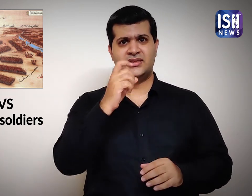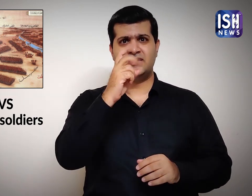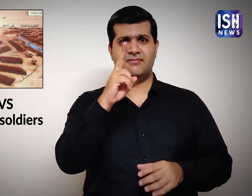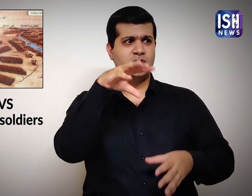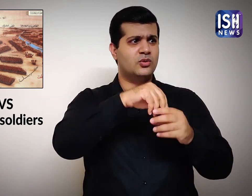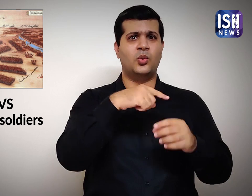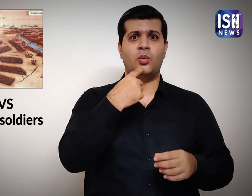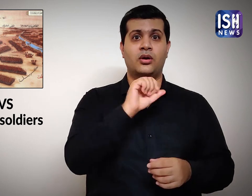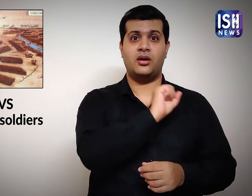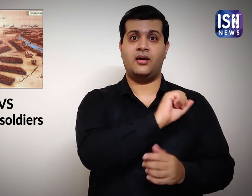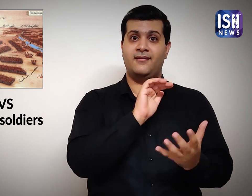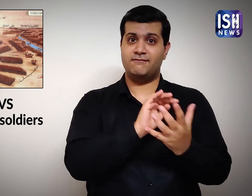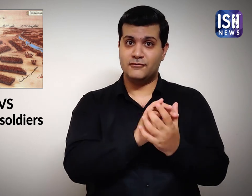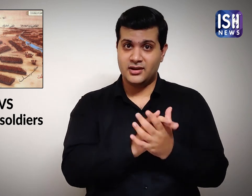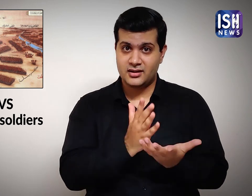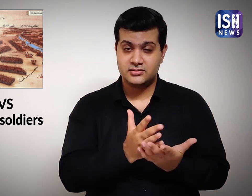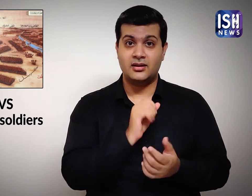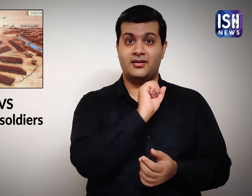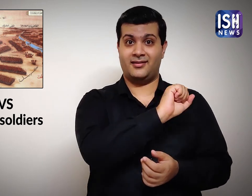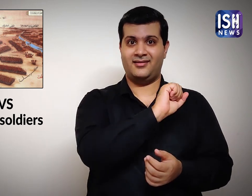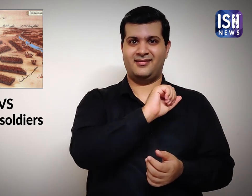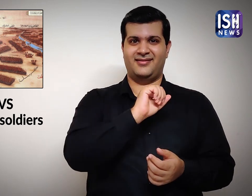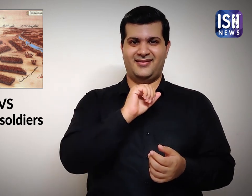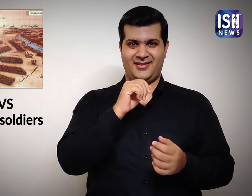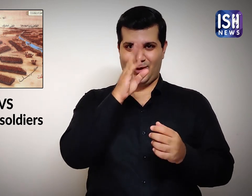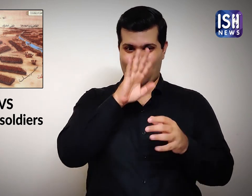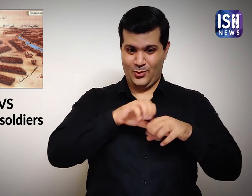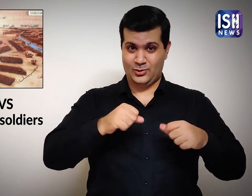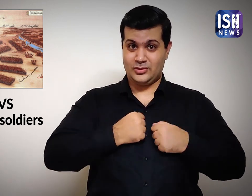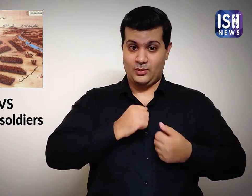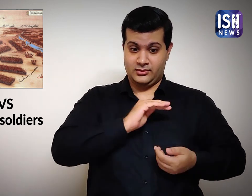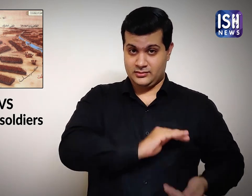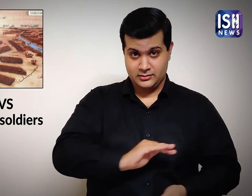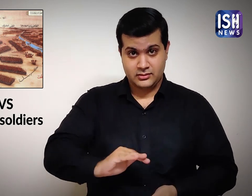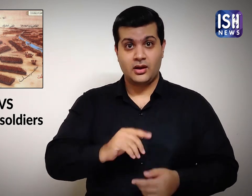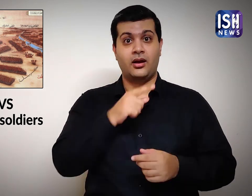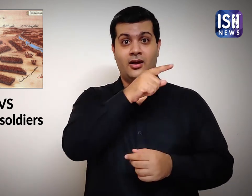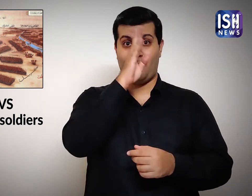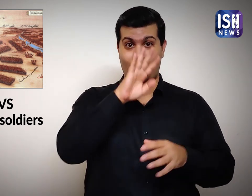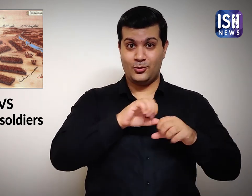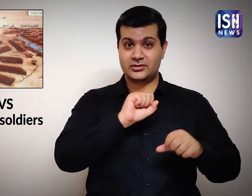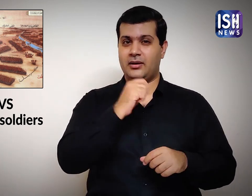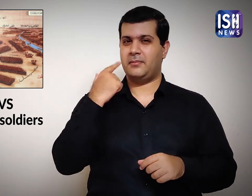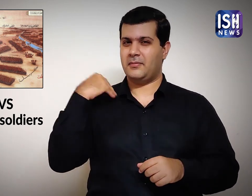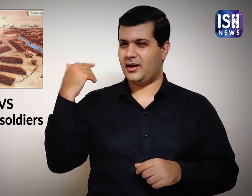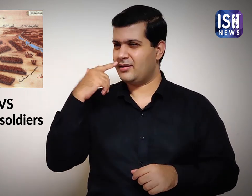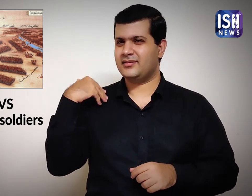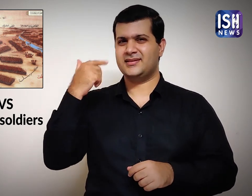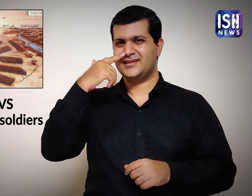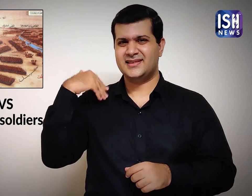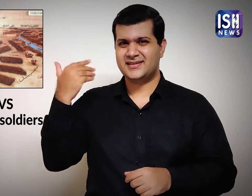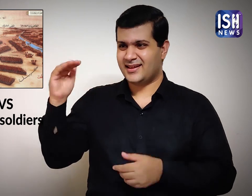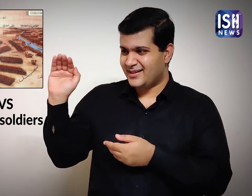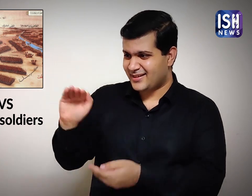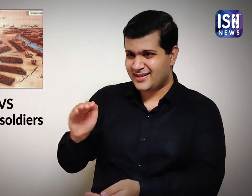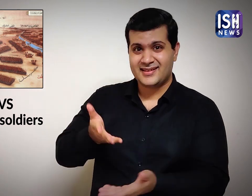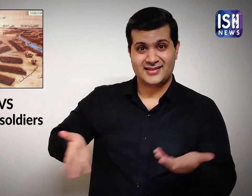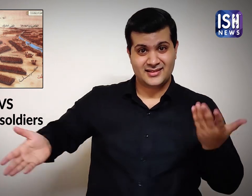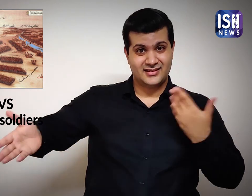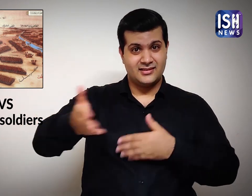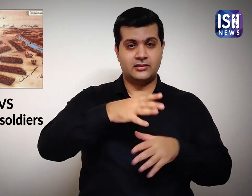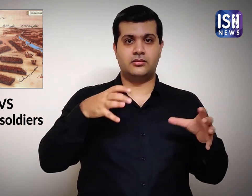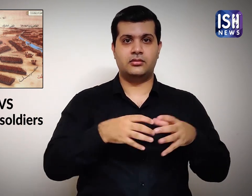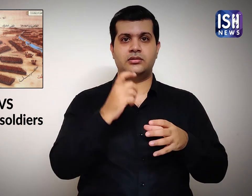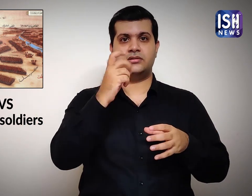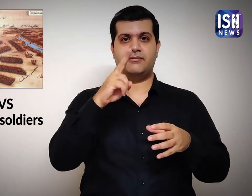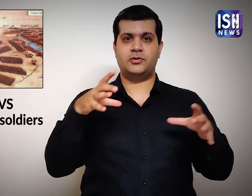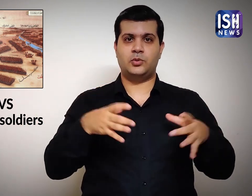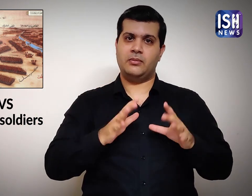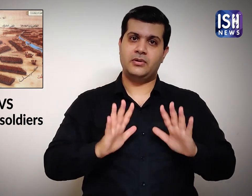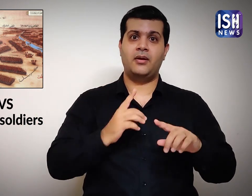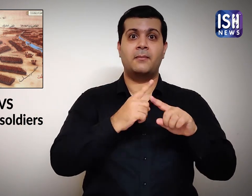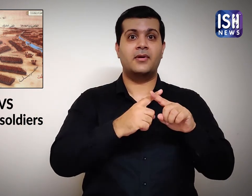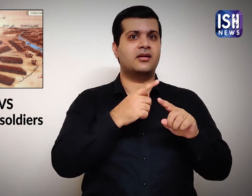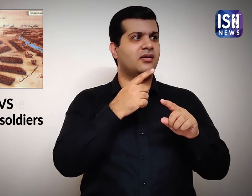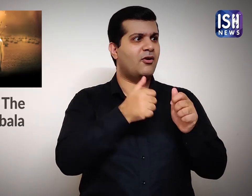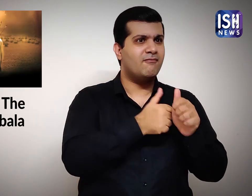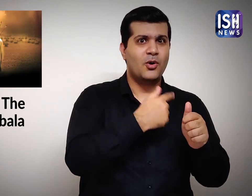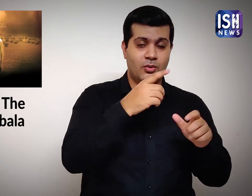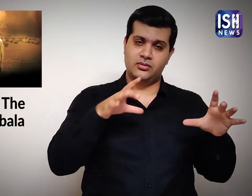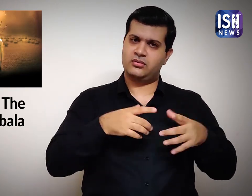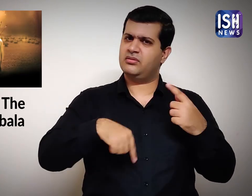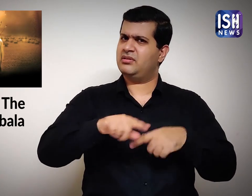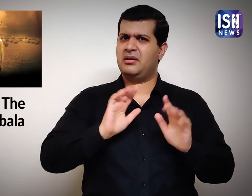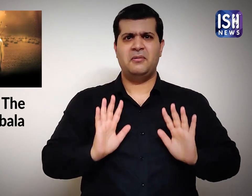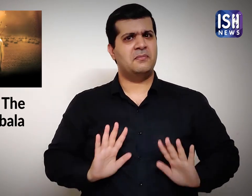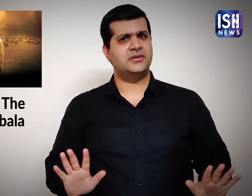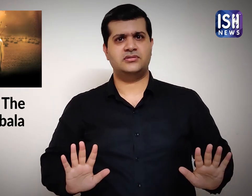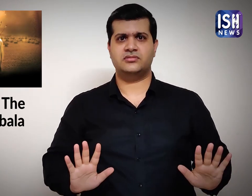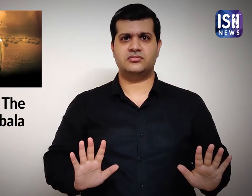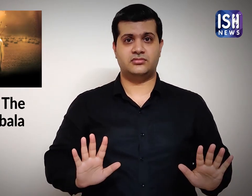These 72 men comprised of Hussain’s friends, relatives, cousins, nephews and sons.